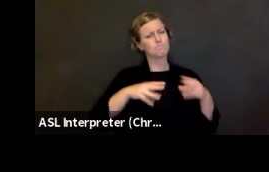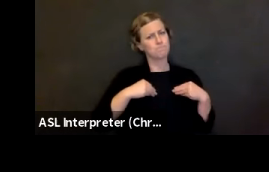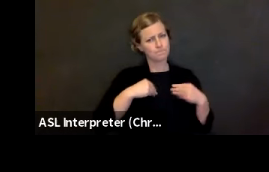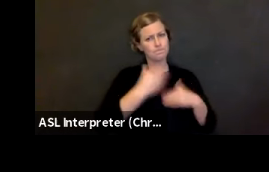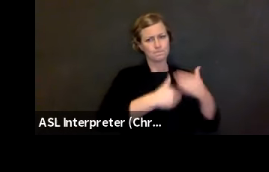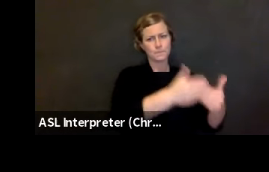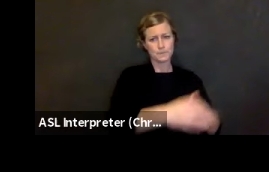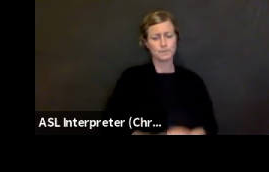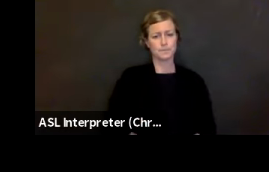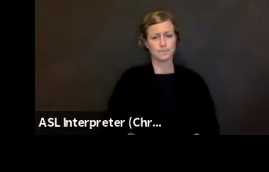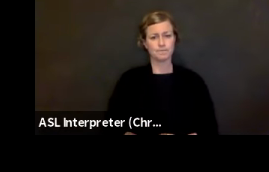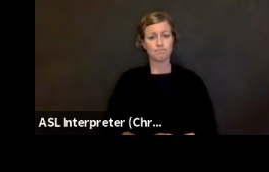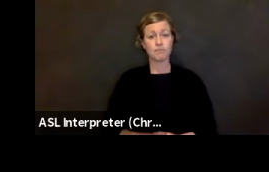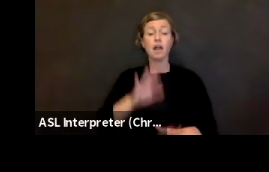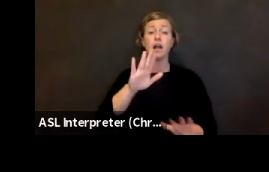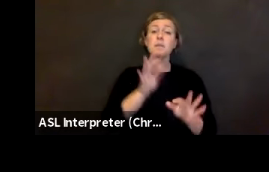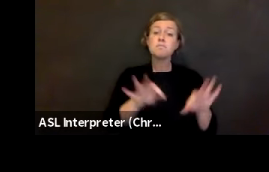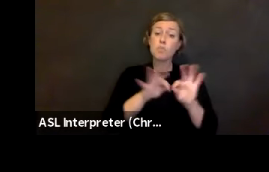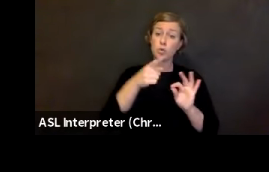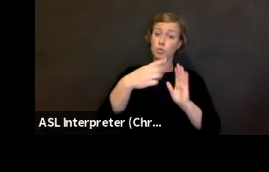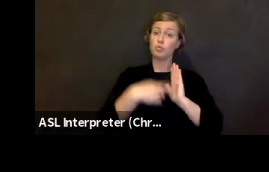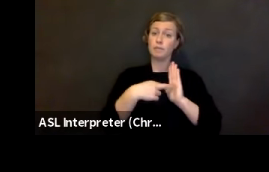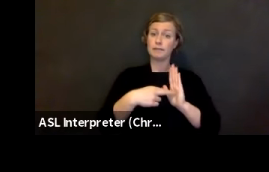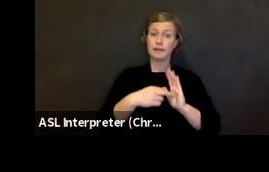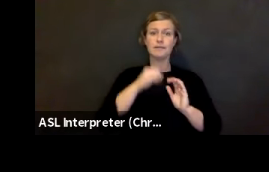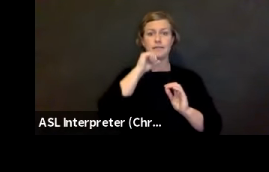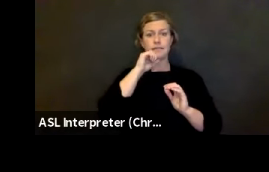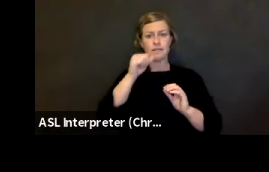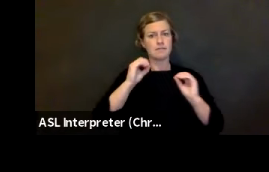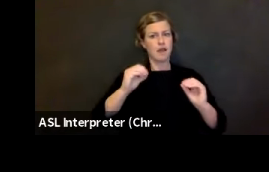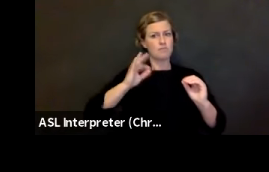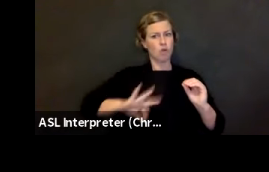effective and it's sort of important to be able to roll with the